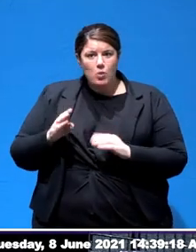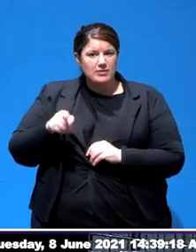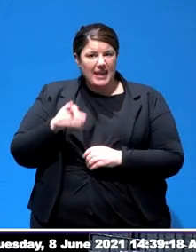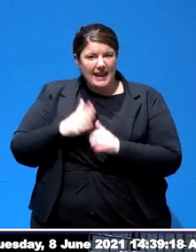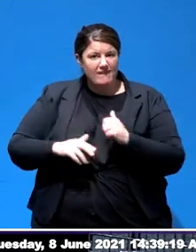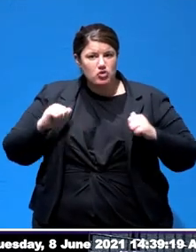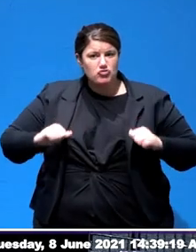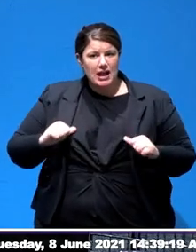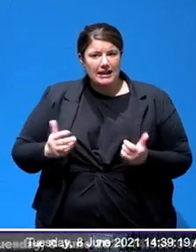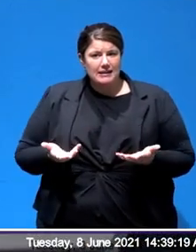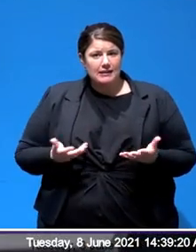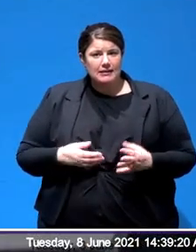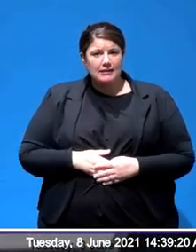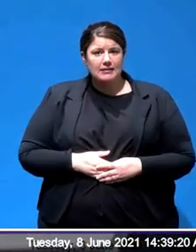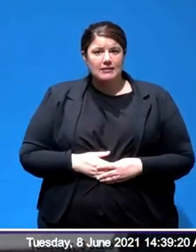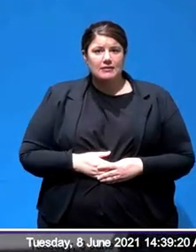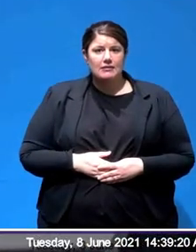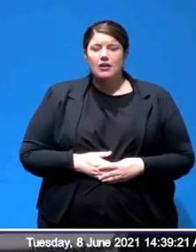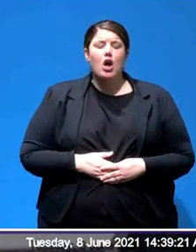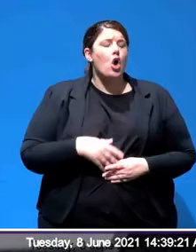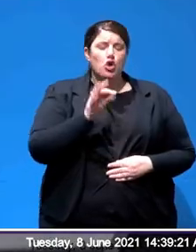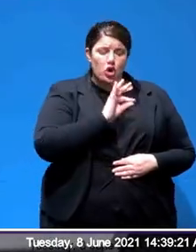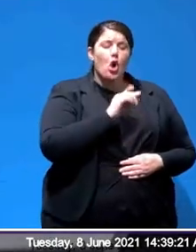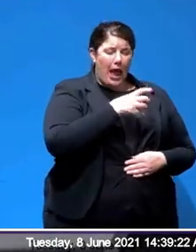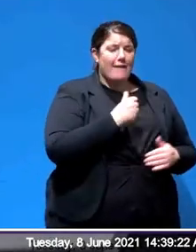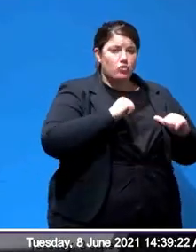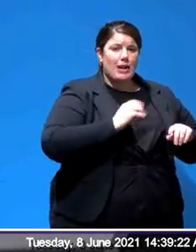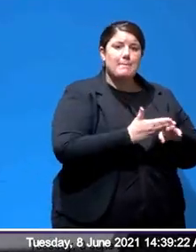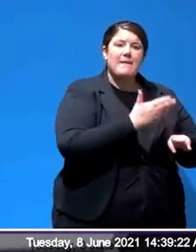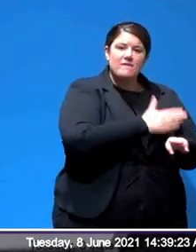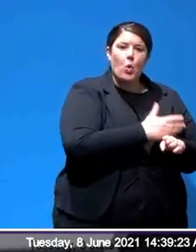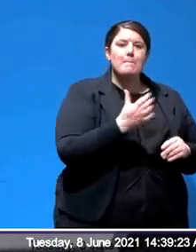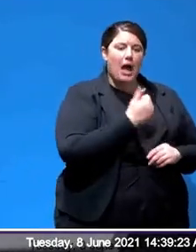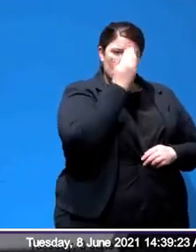It was just a refresher, to hold staff accountable because of the